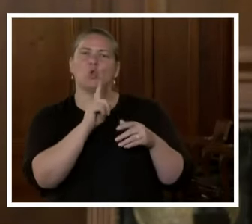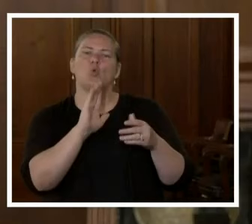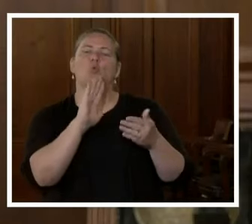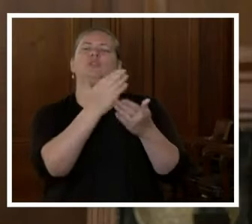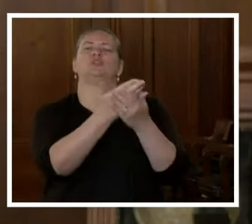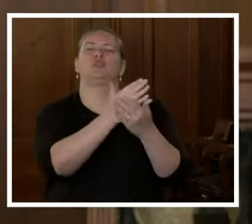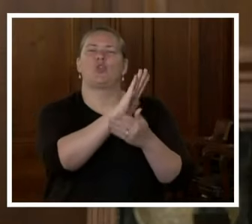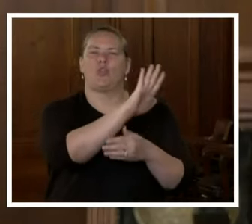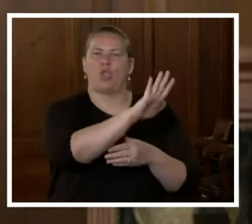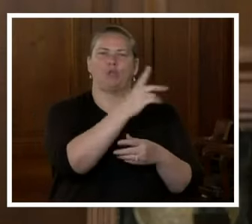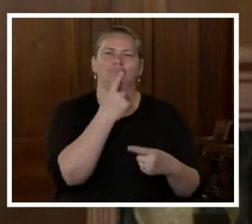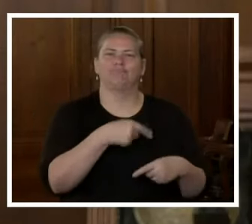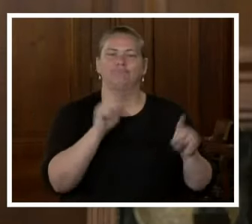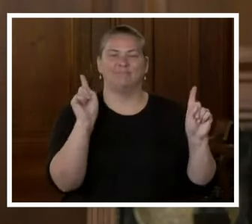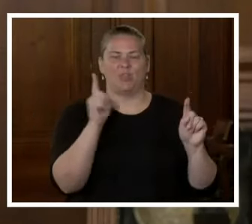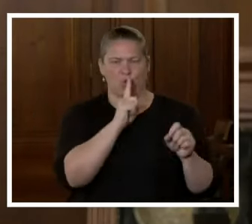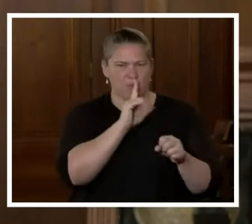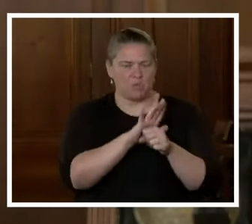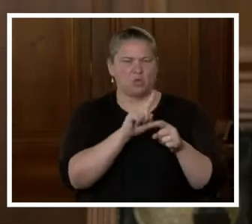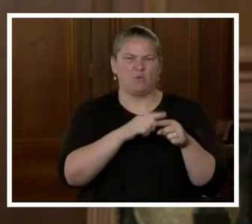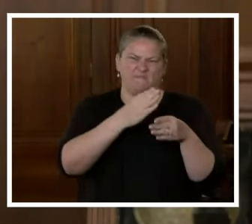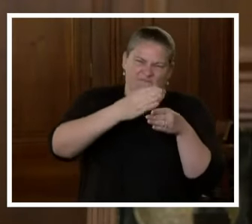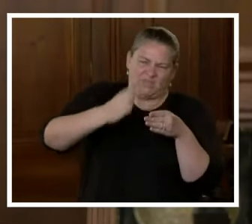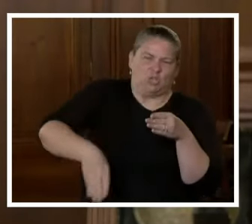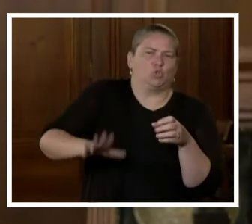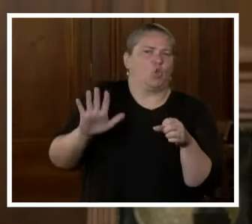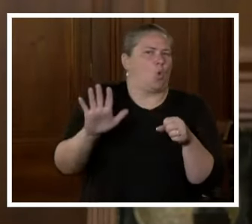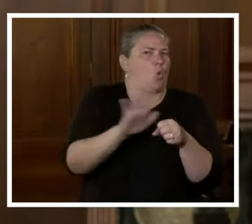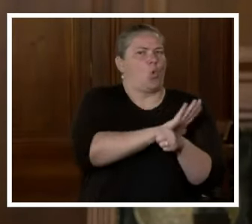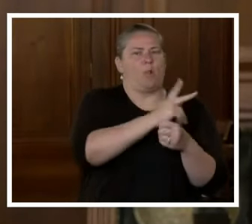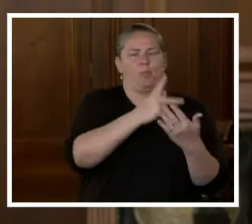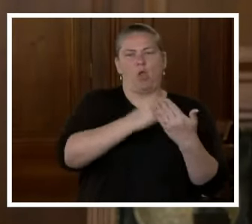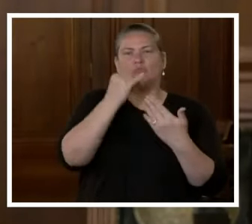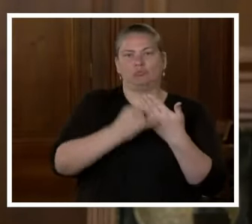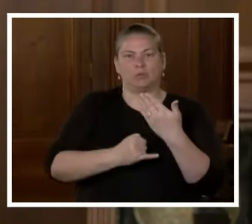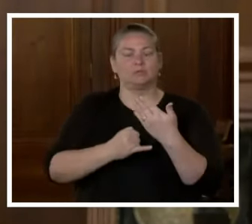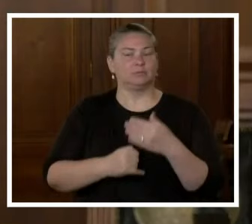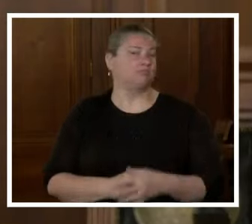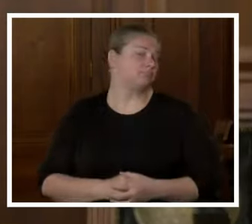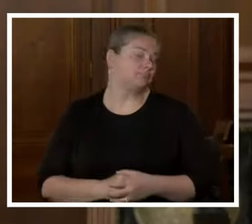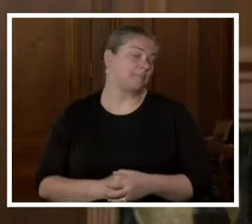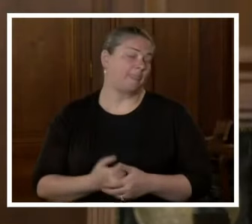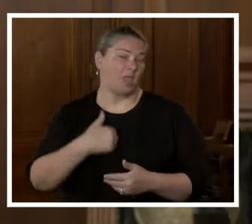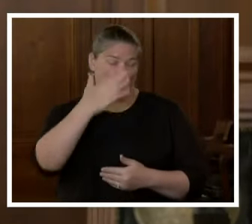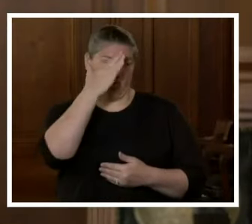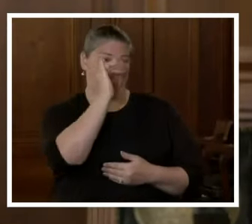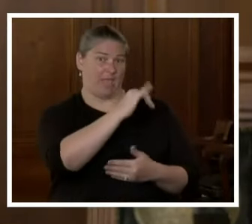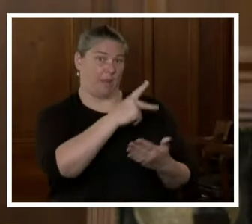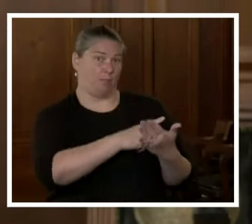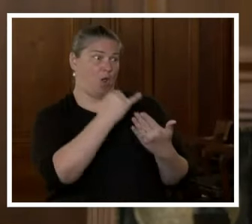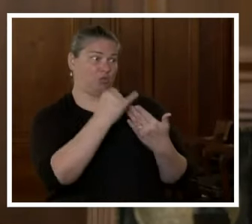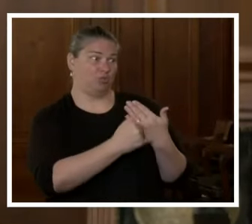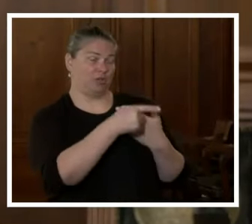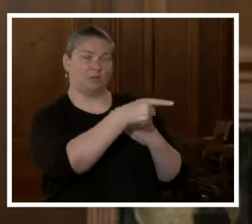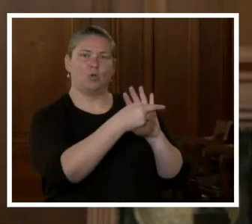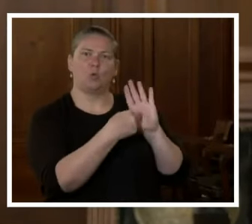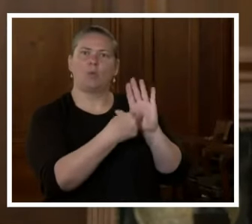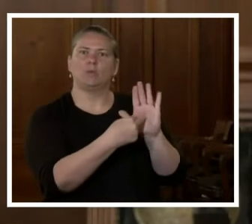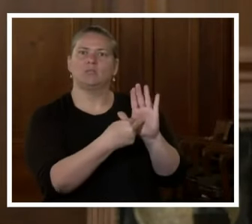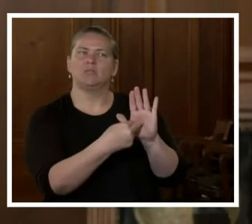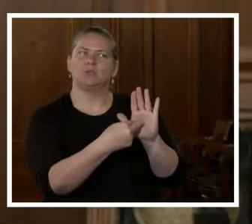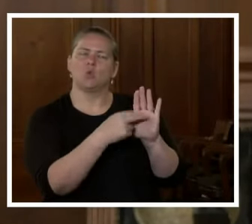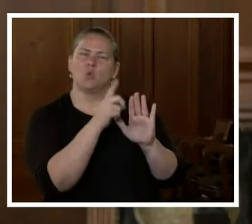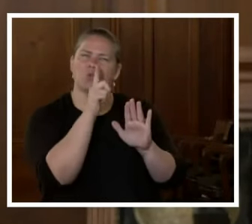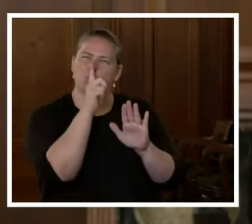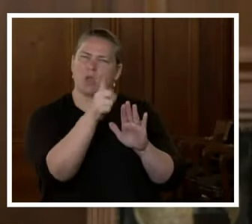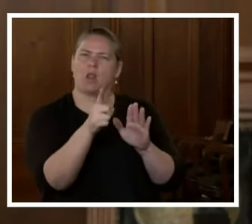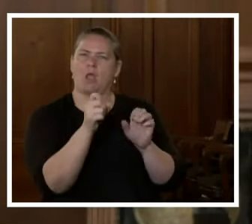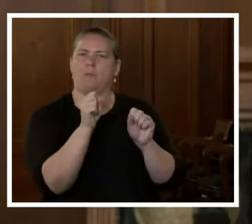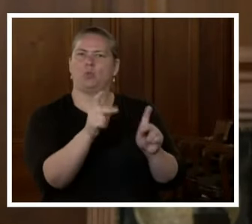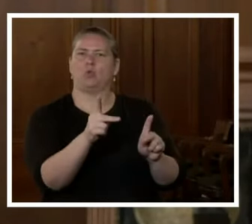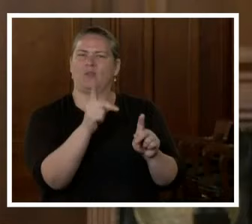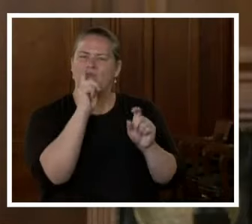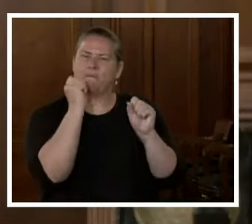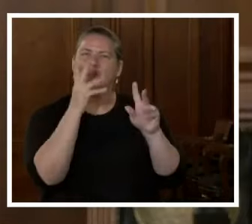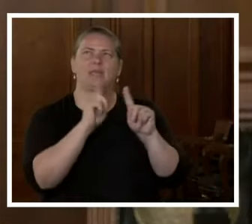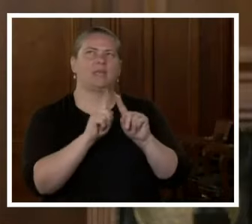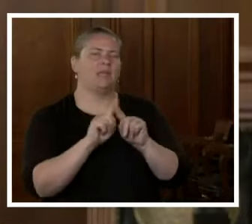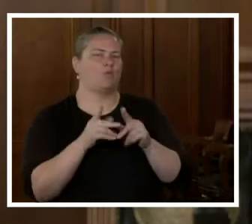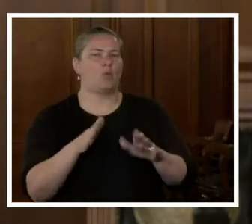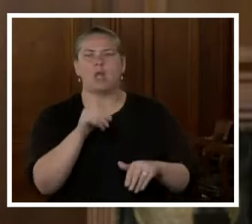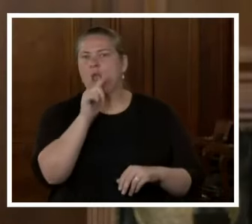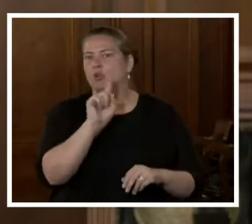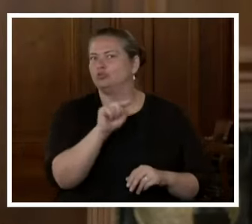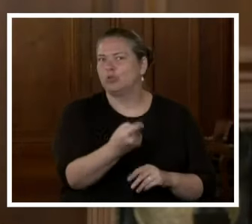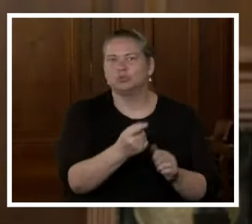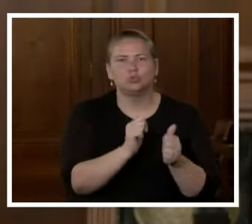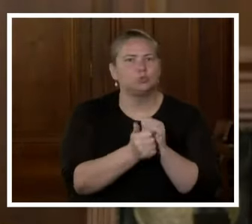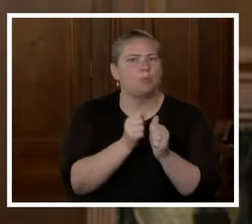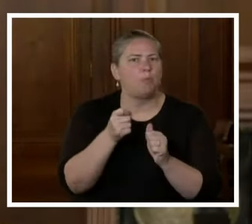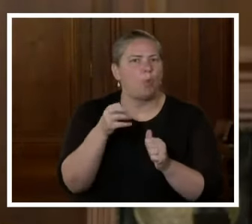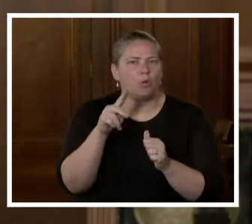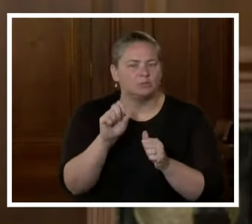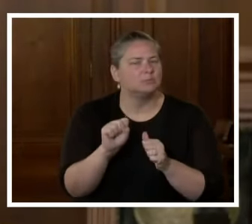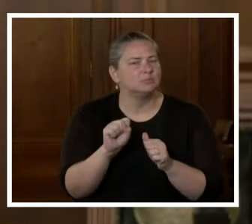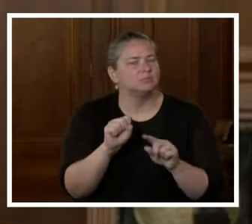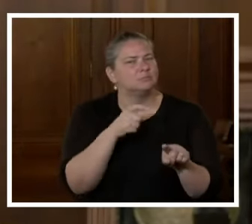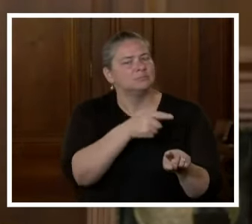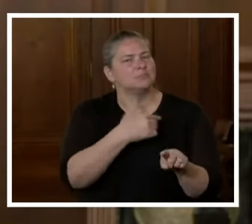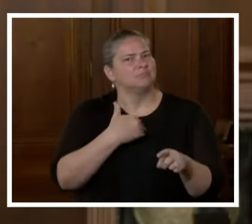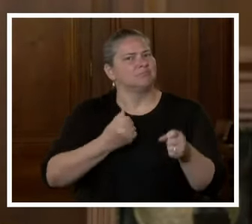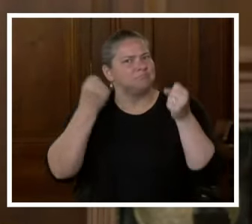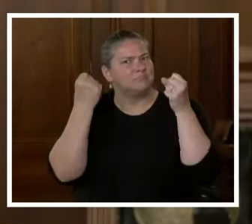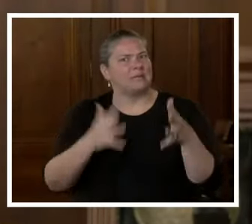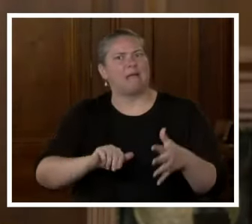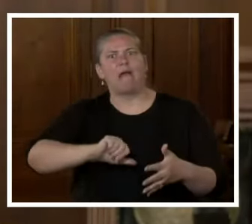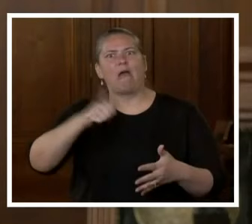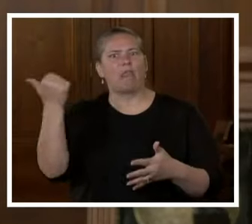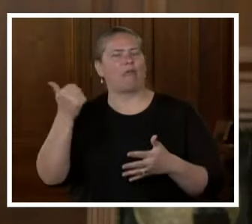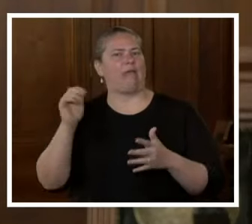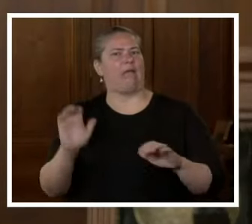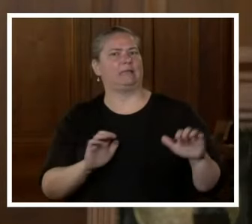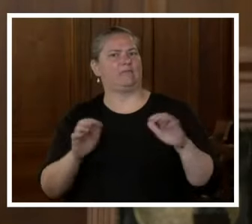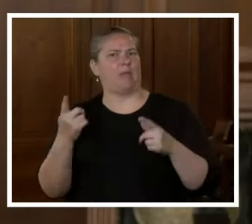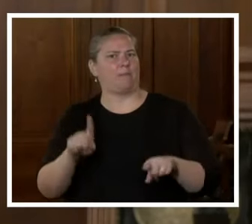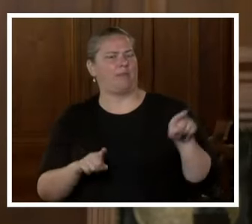TOM.